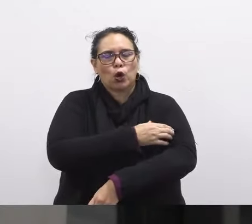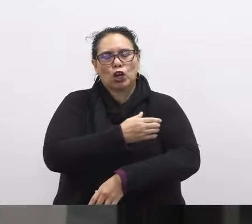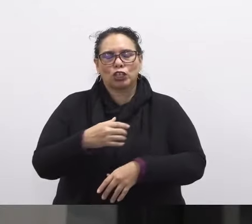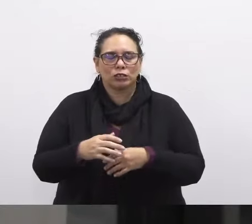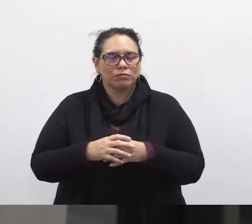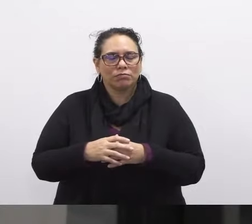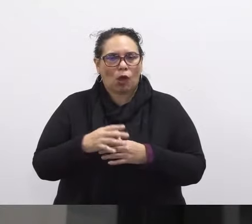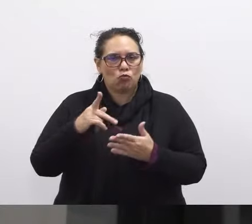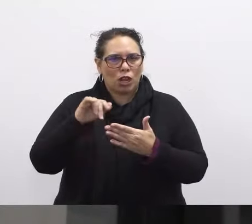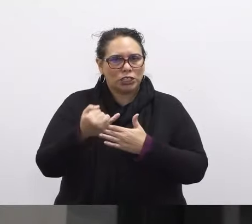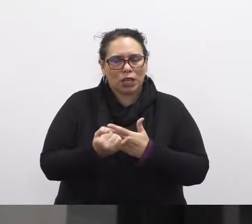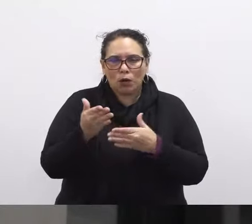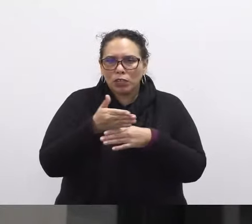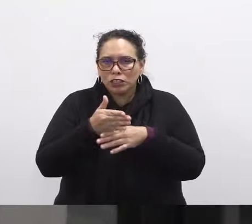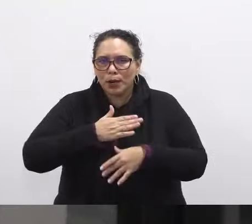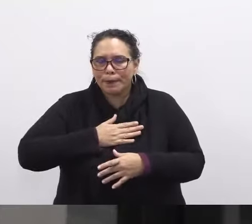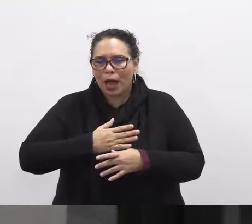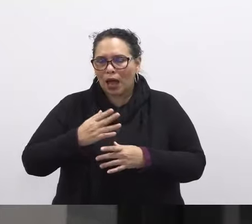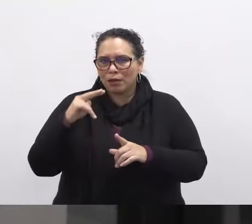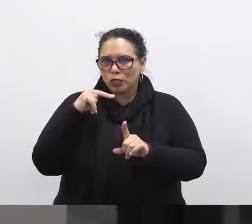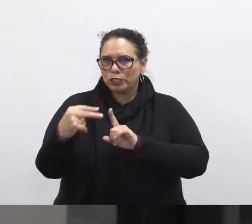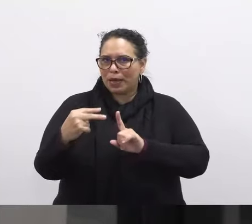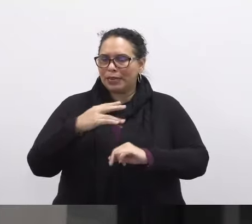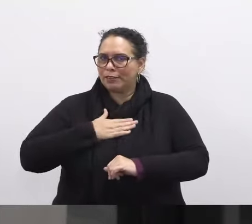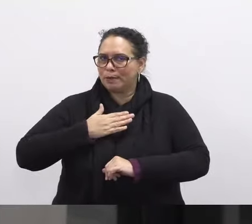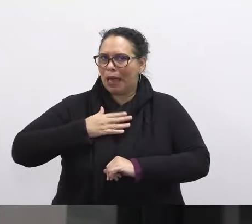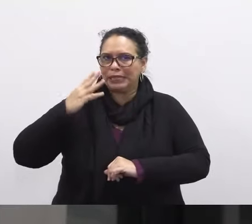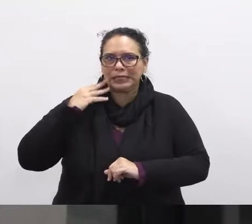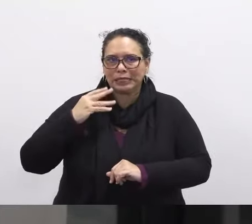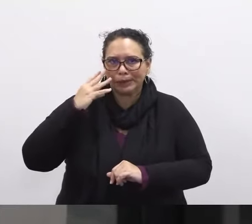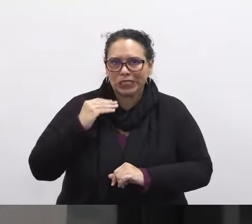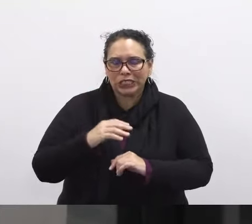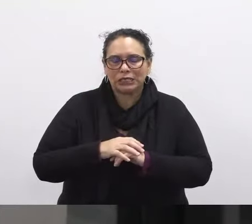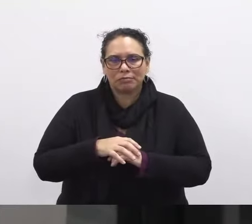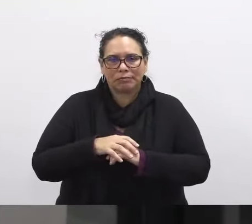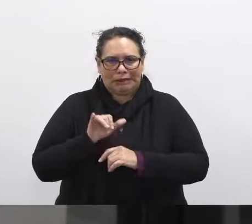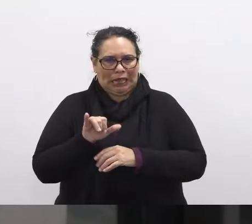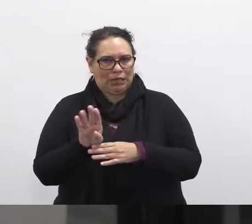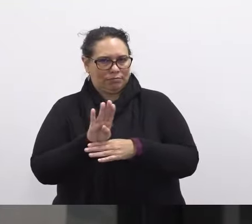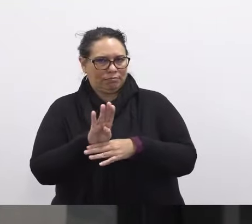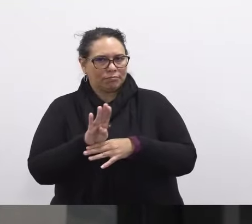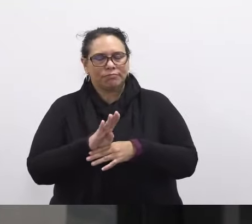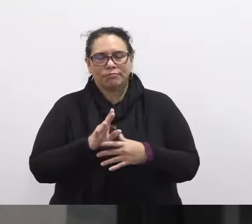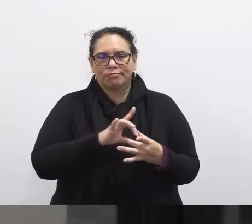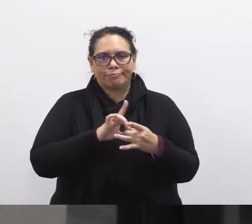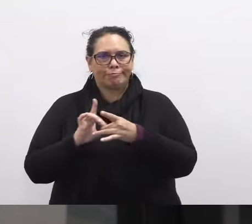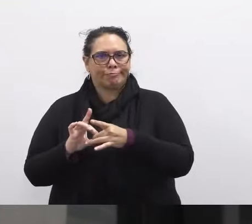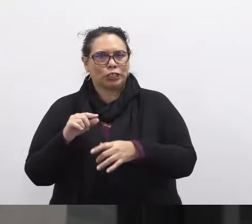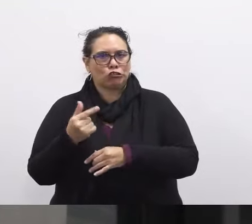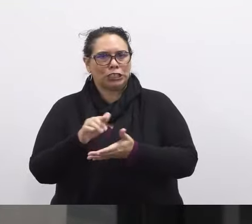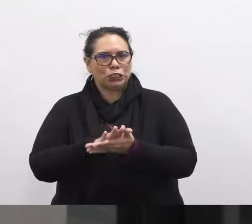I'd like to share my perspective for my experience (clears throat) in this industry, as it pertains to the Green School's resolution.